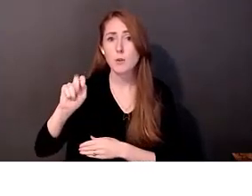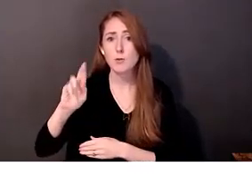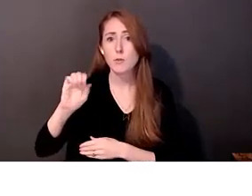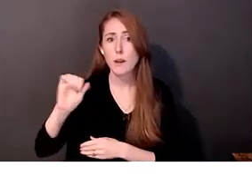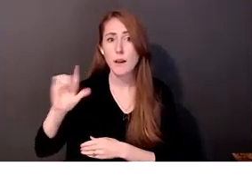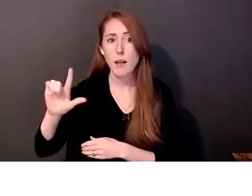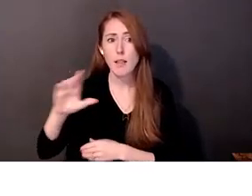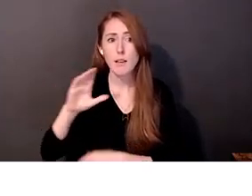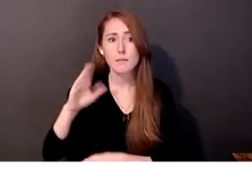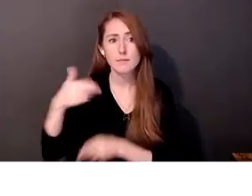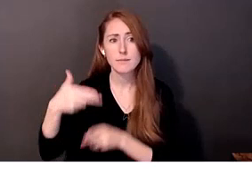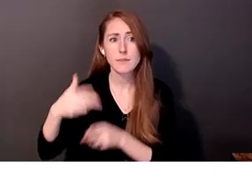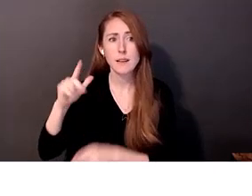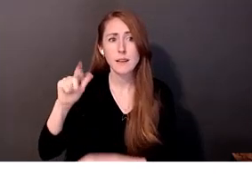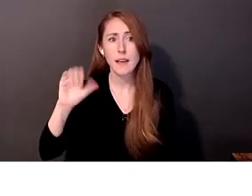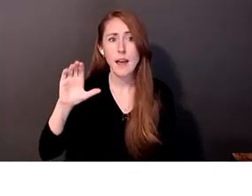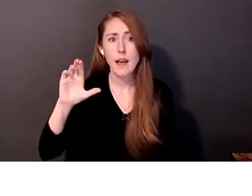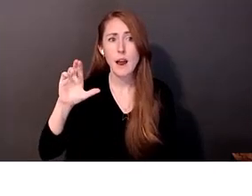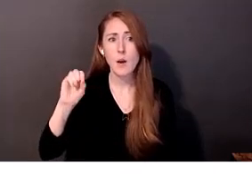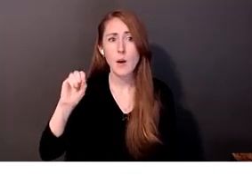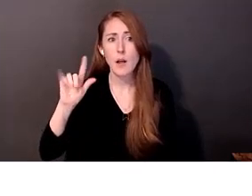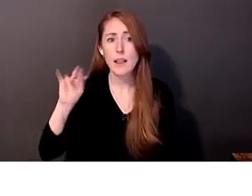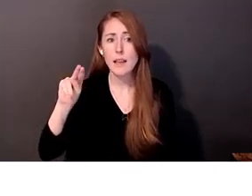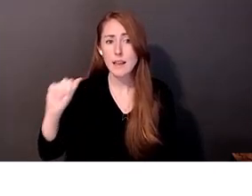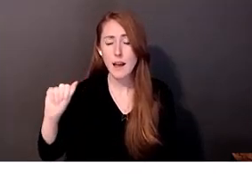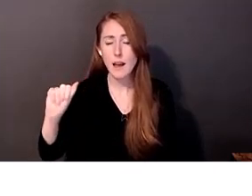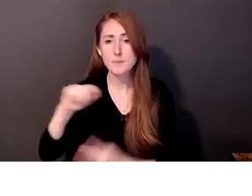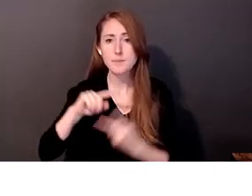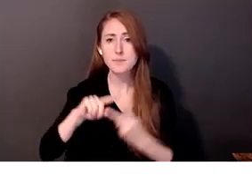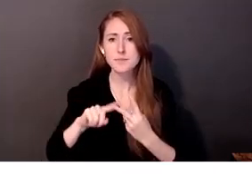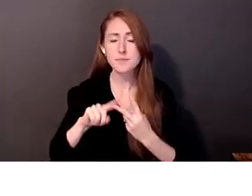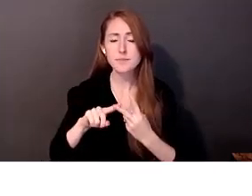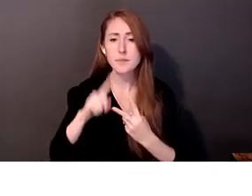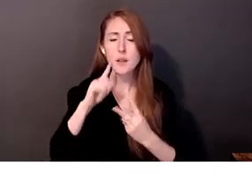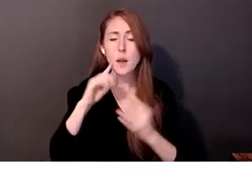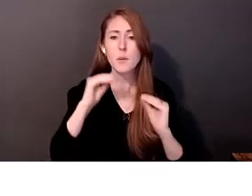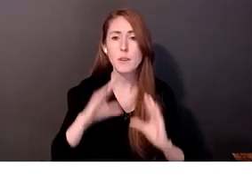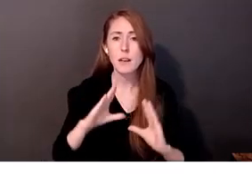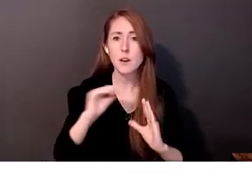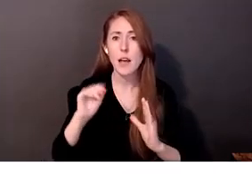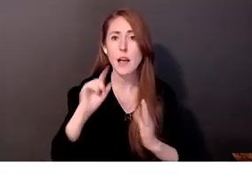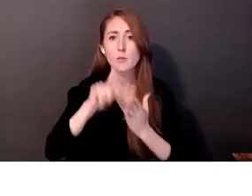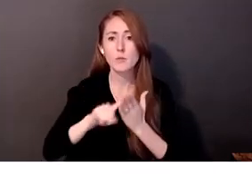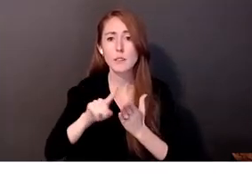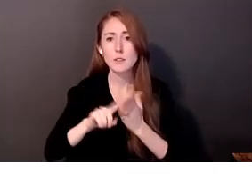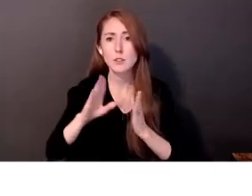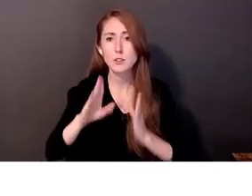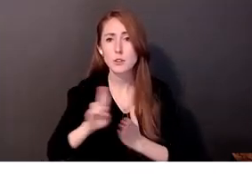Lisa Engel is a professor and a researcher at the University of Manitoba, and Michelle McDonald